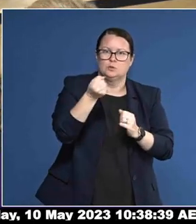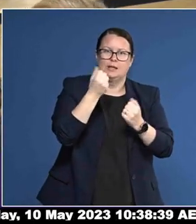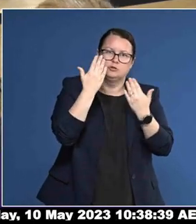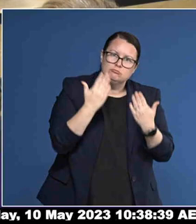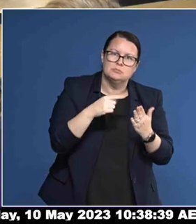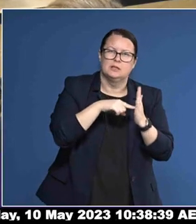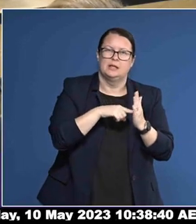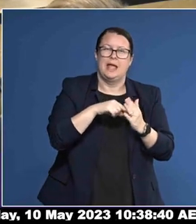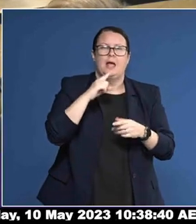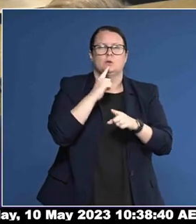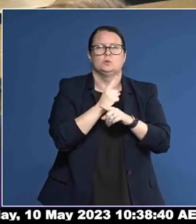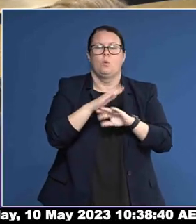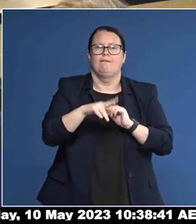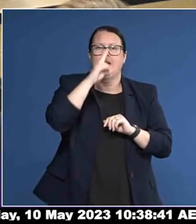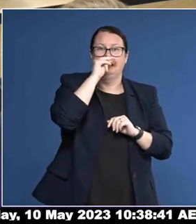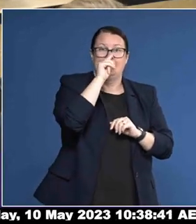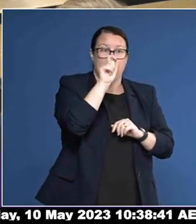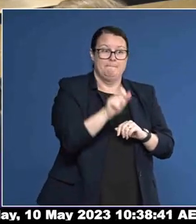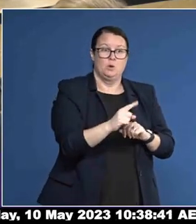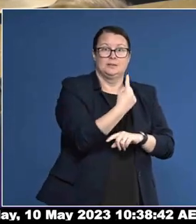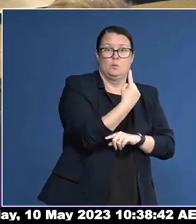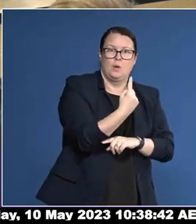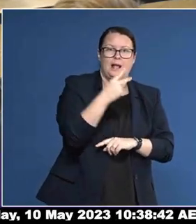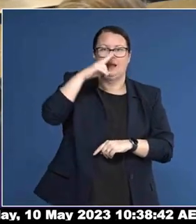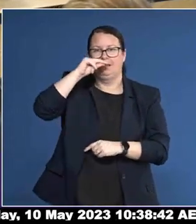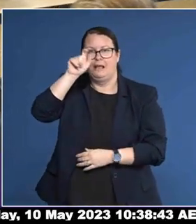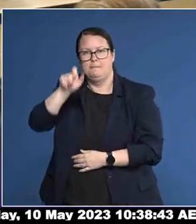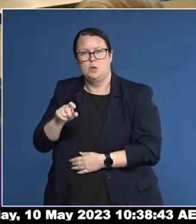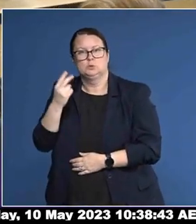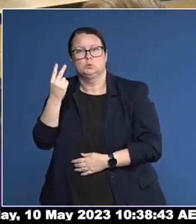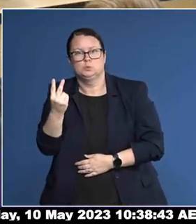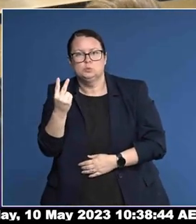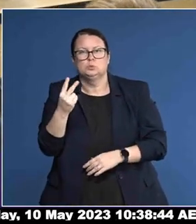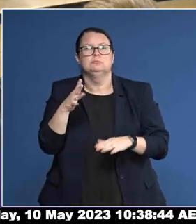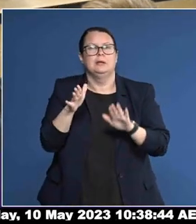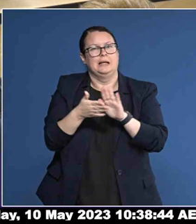and Young Person 2 were attending the Department of Education educational